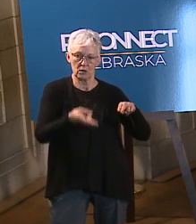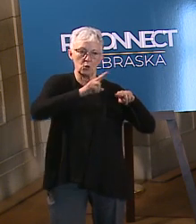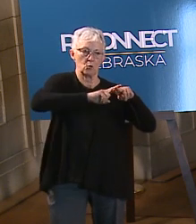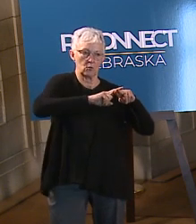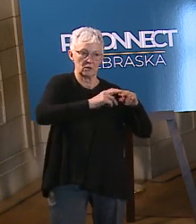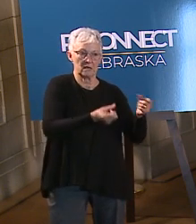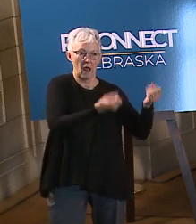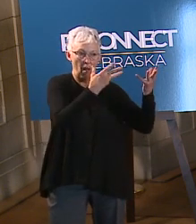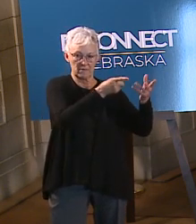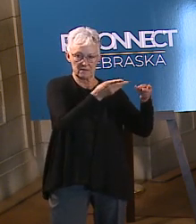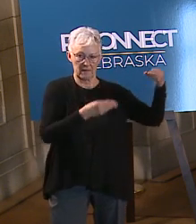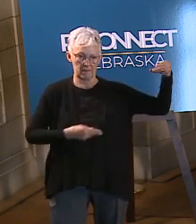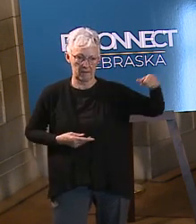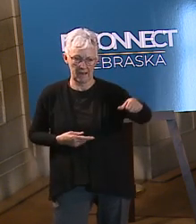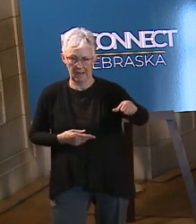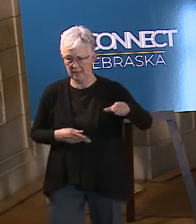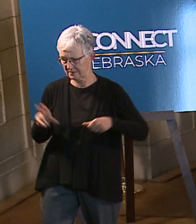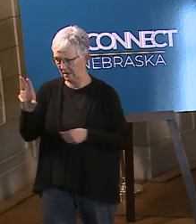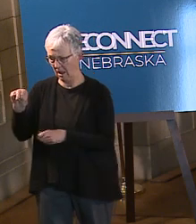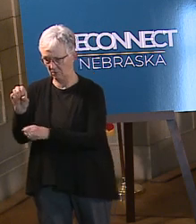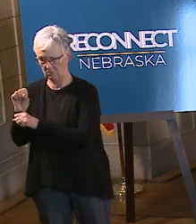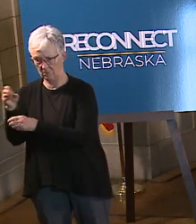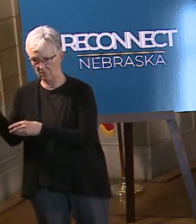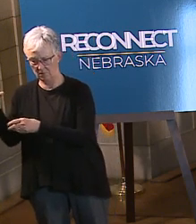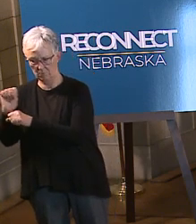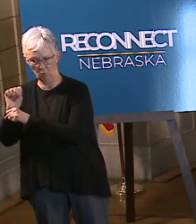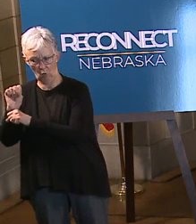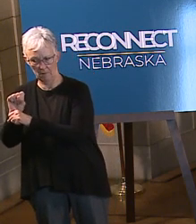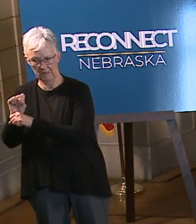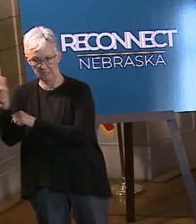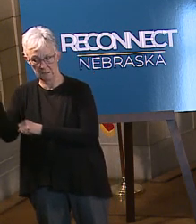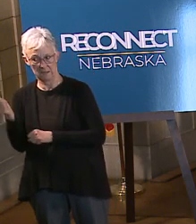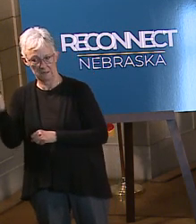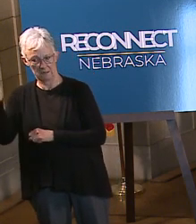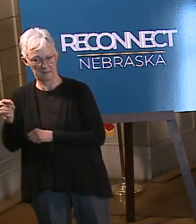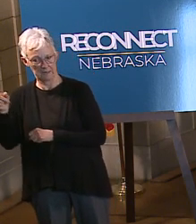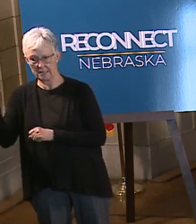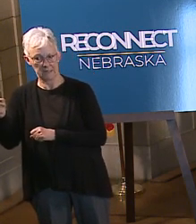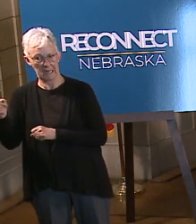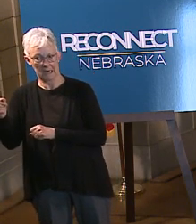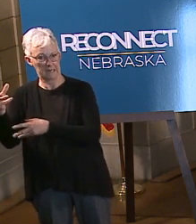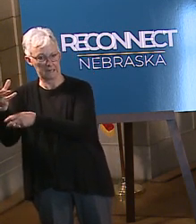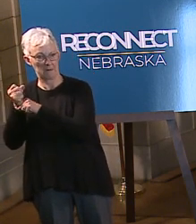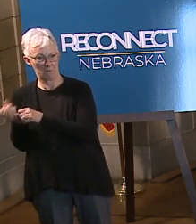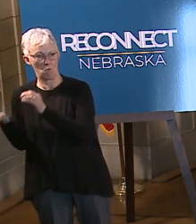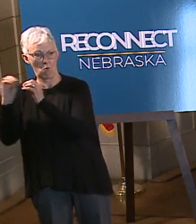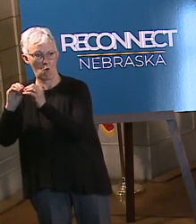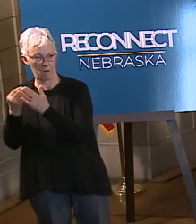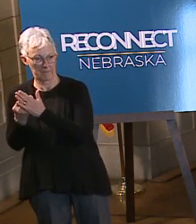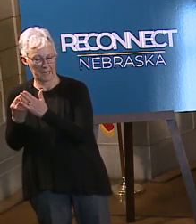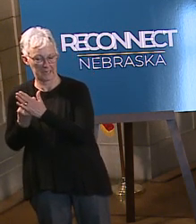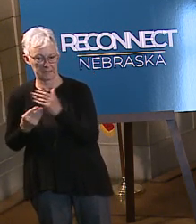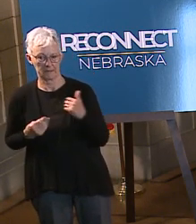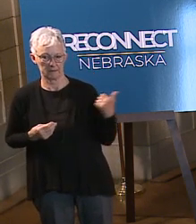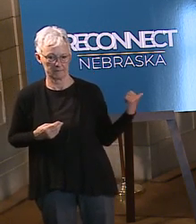SO THE QUESTION